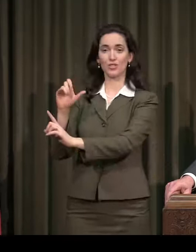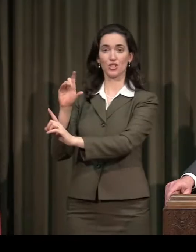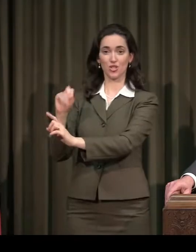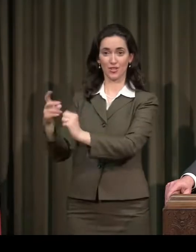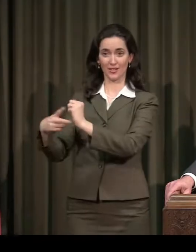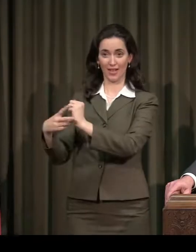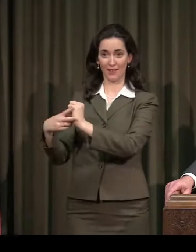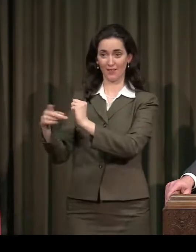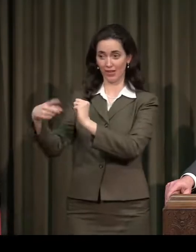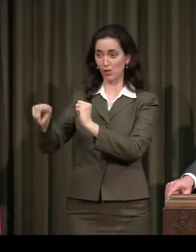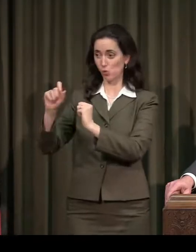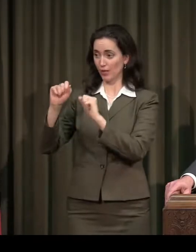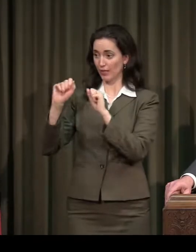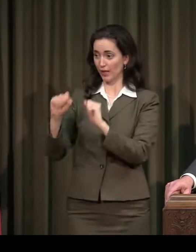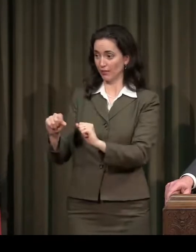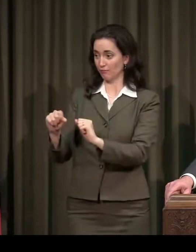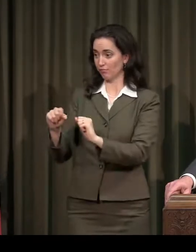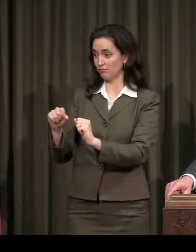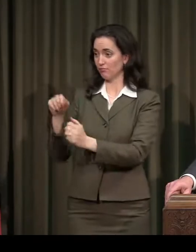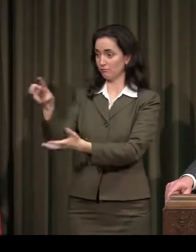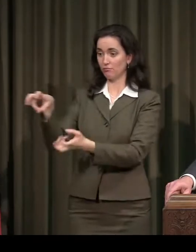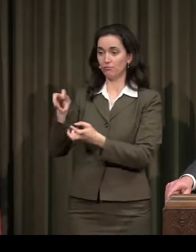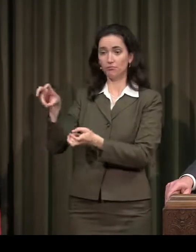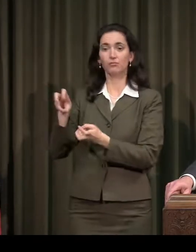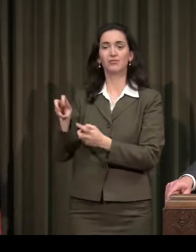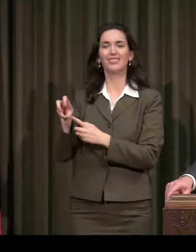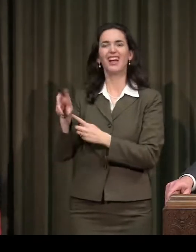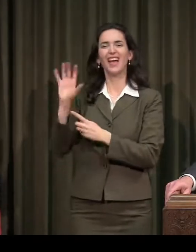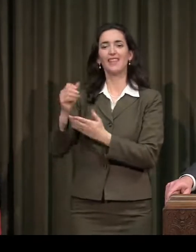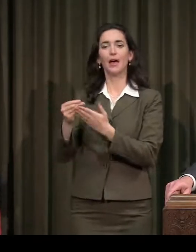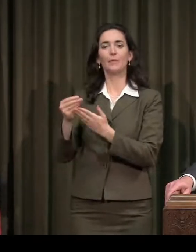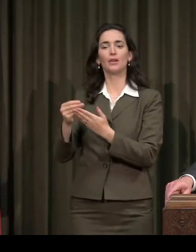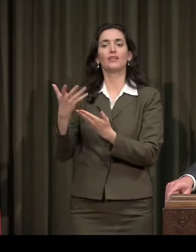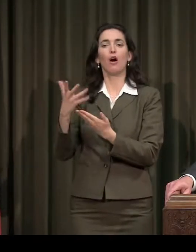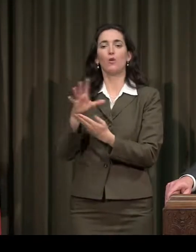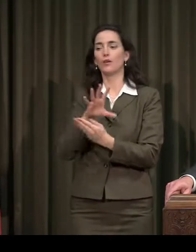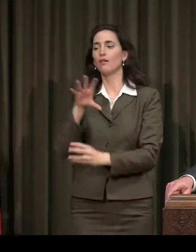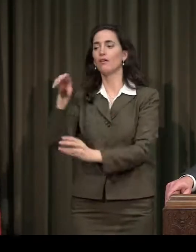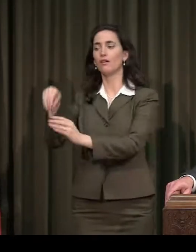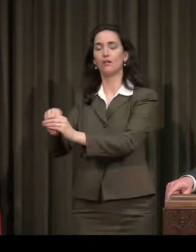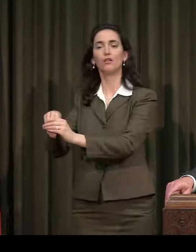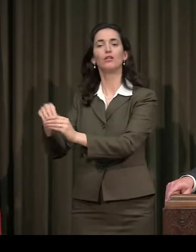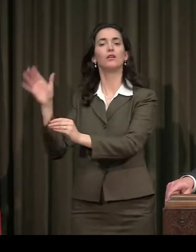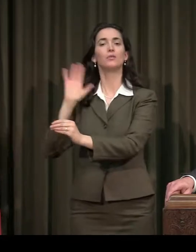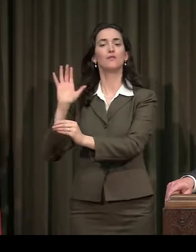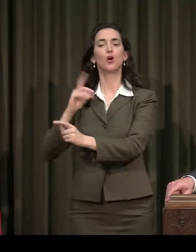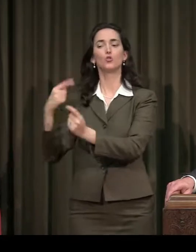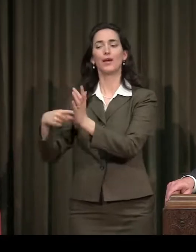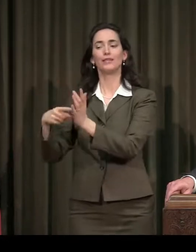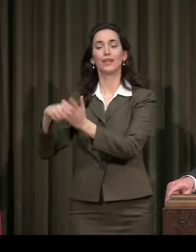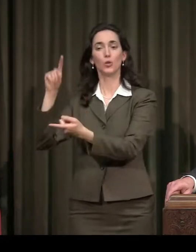generate out of the budget were included in previous deficit reduction efforts or in the plan that we had already